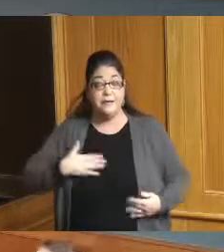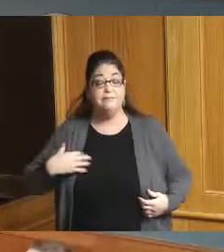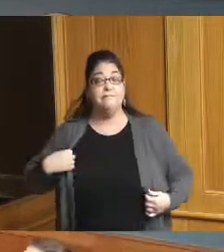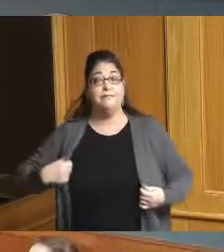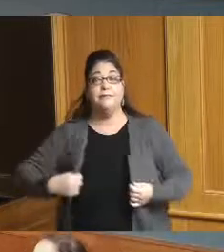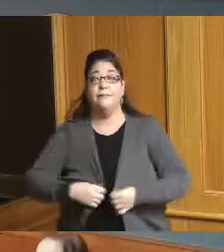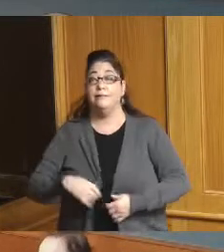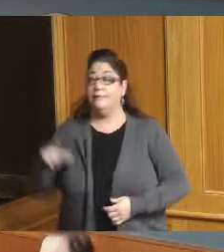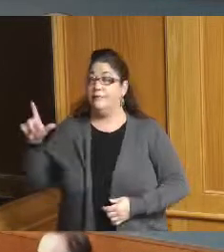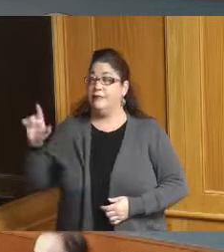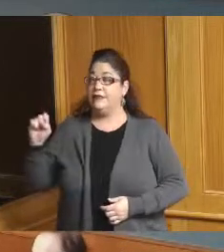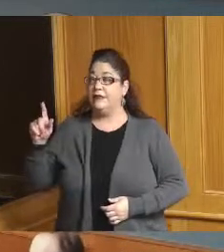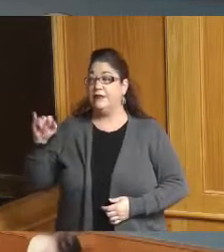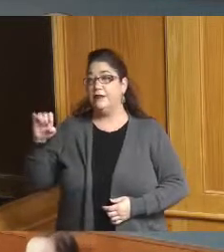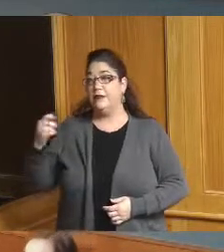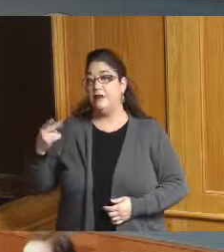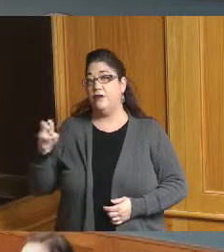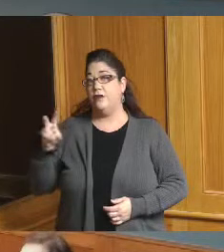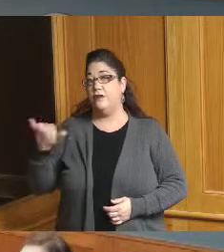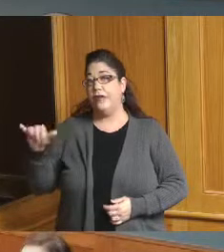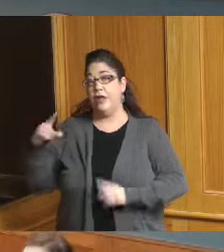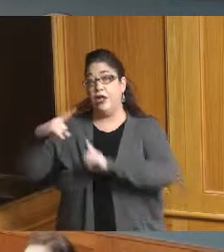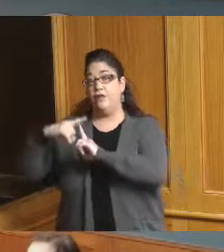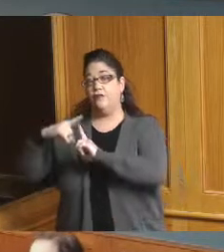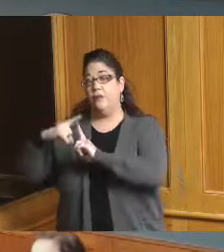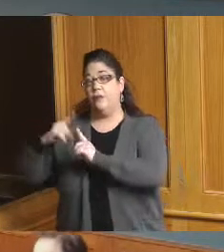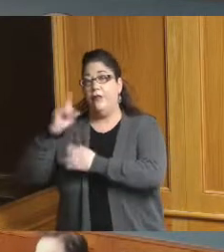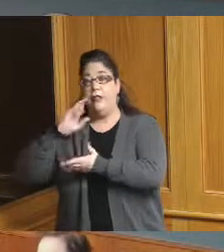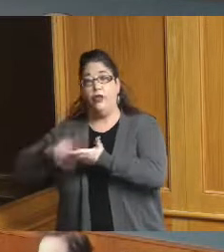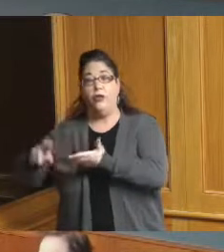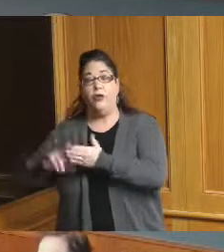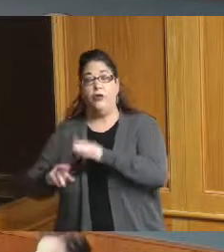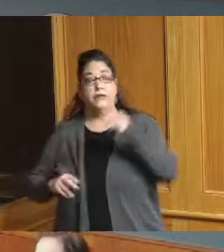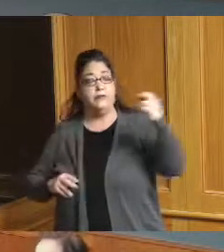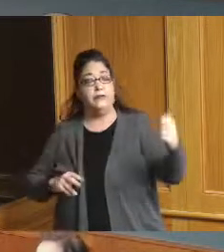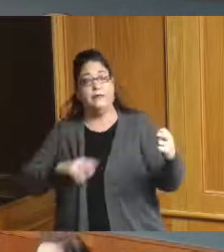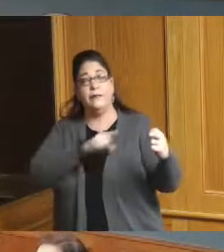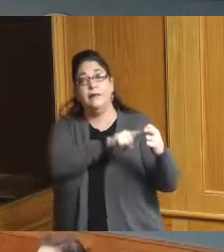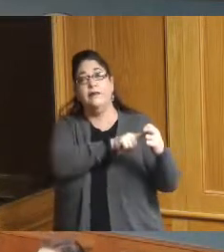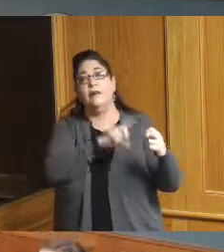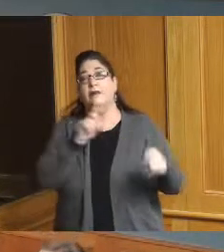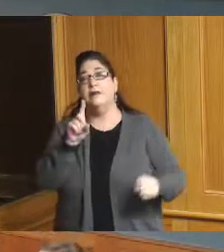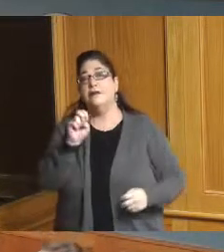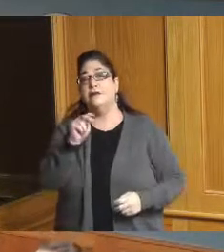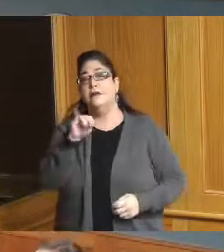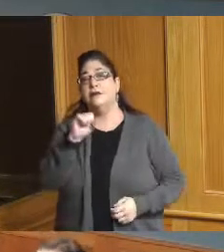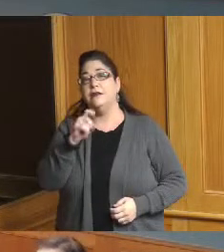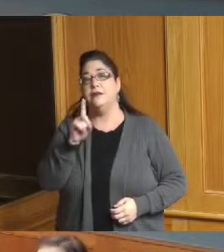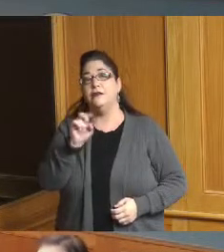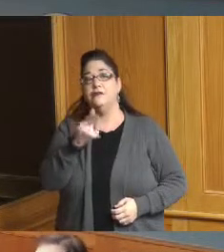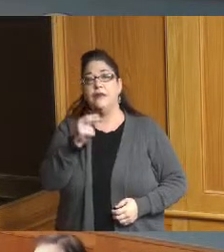Leslie Hervey Interim Clerk good afternoon I'm Commissioner Denise Driehaus Jeff Aluotto County Administrator